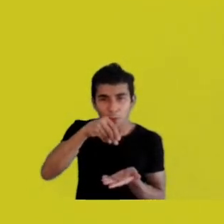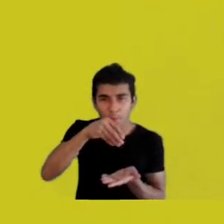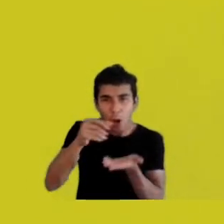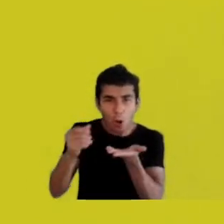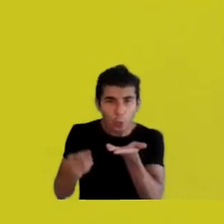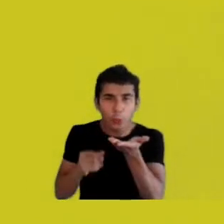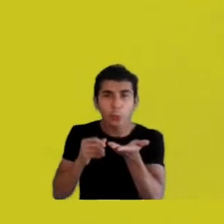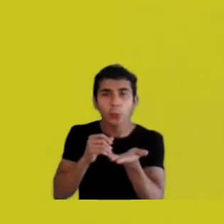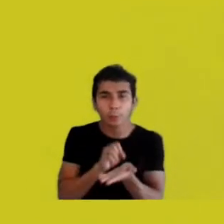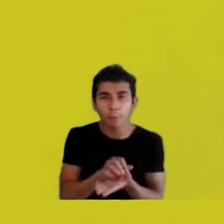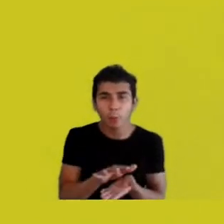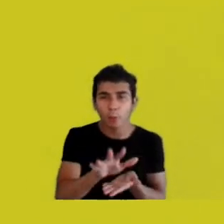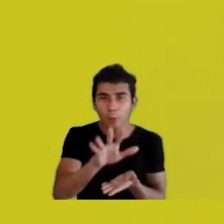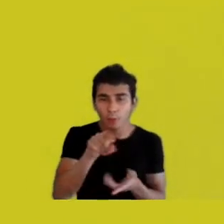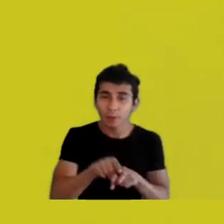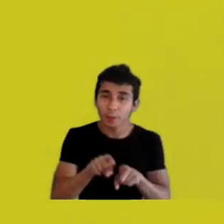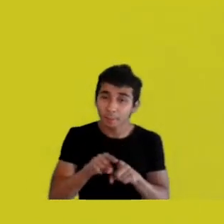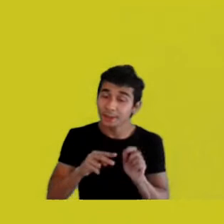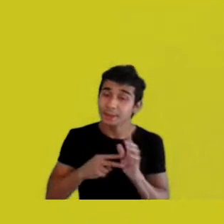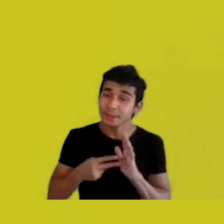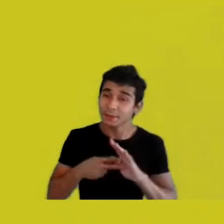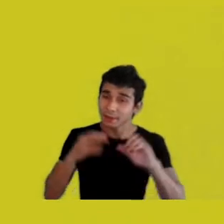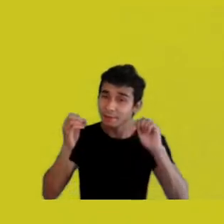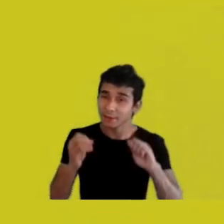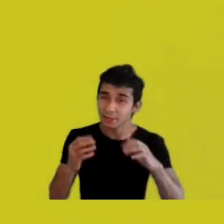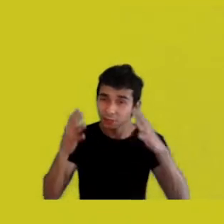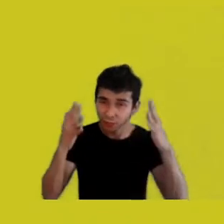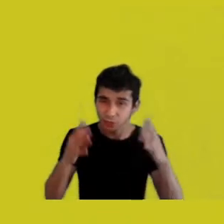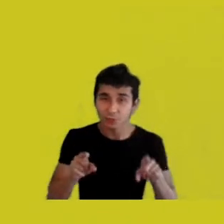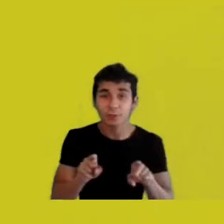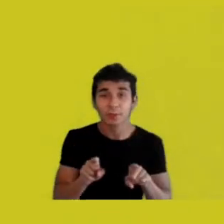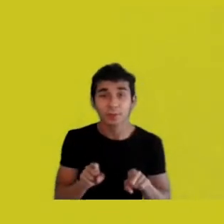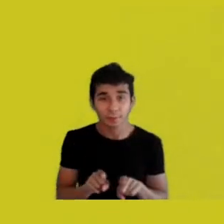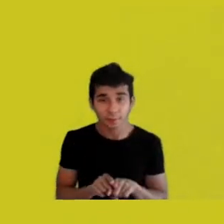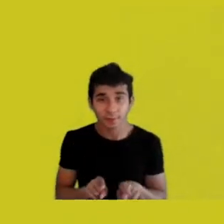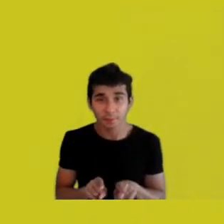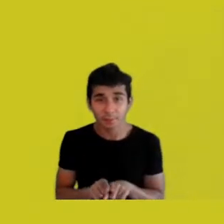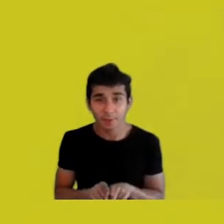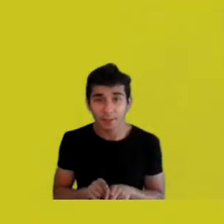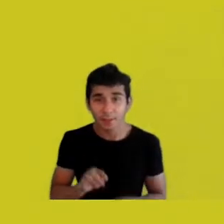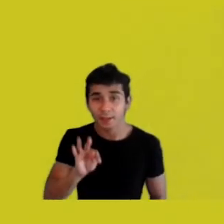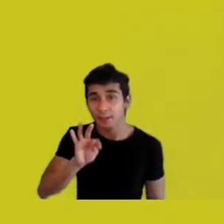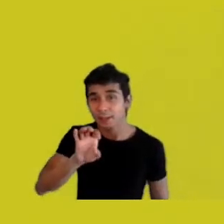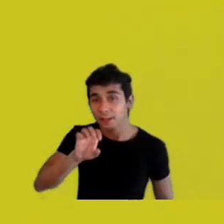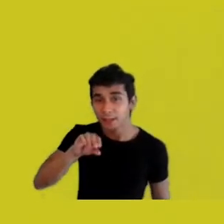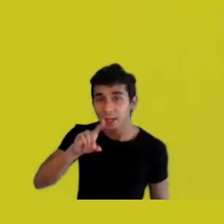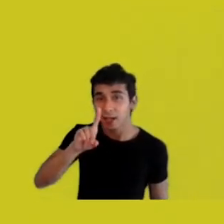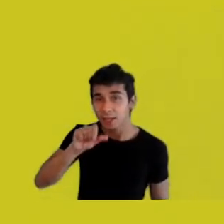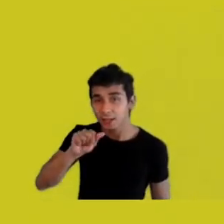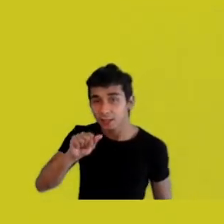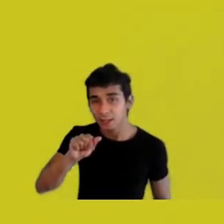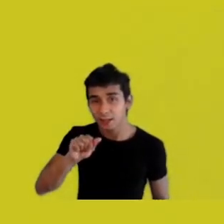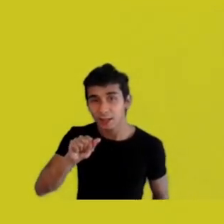pemba comes from Kunpemba, the spiritual dimension of the world,